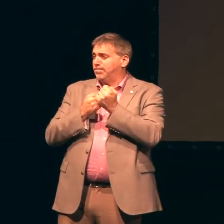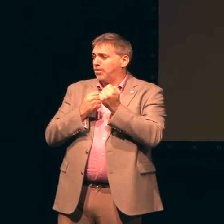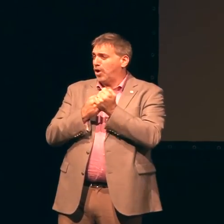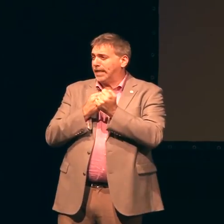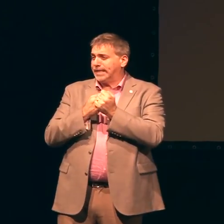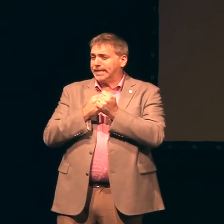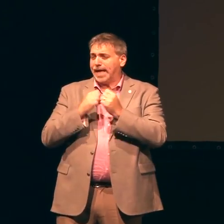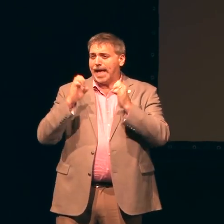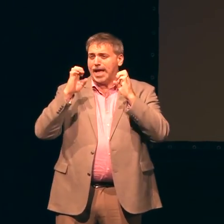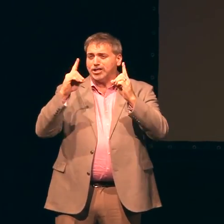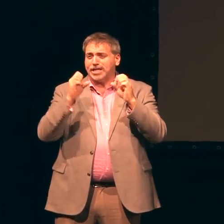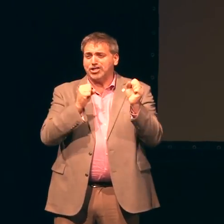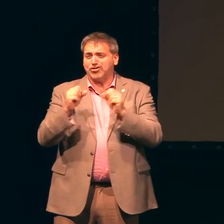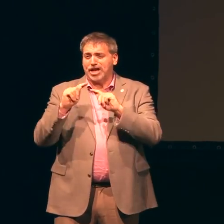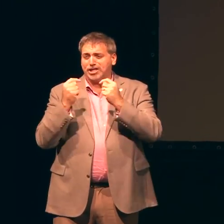remaining states. Defining and supporting the